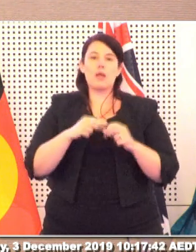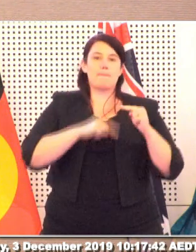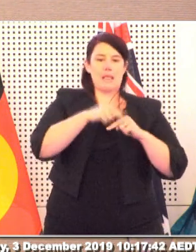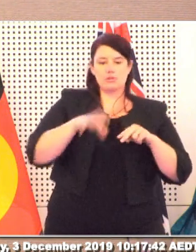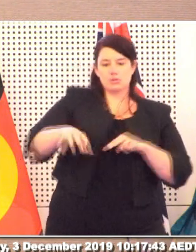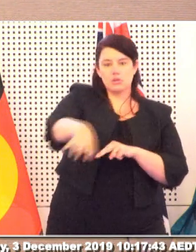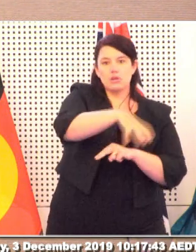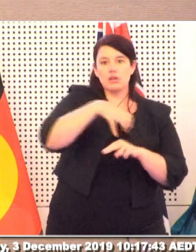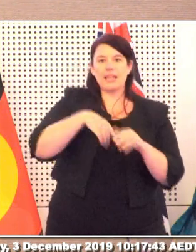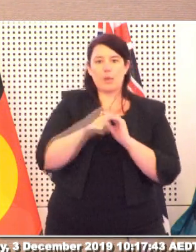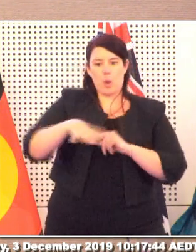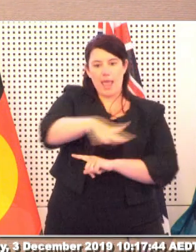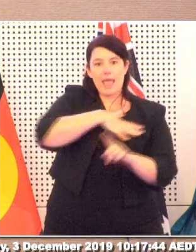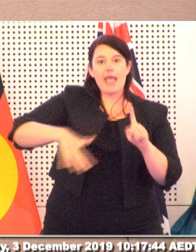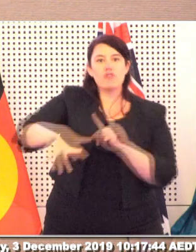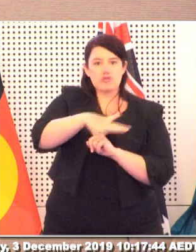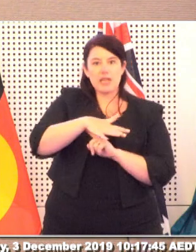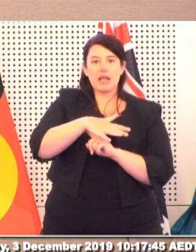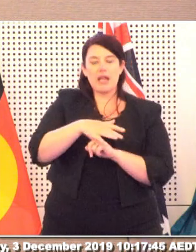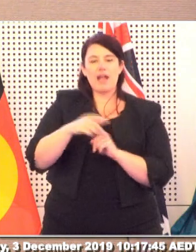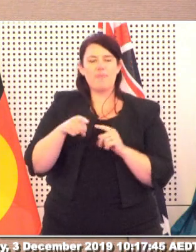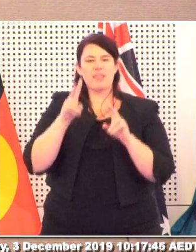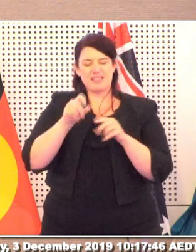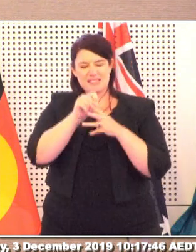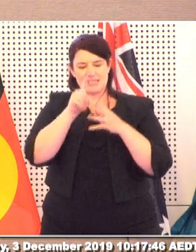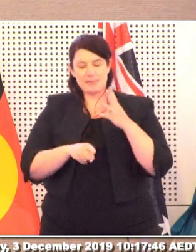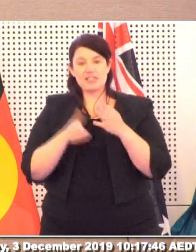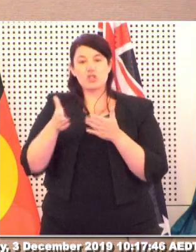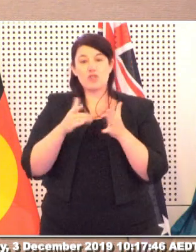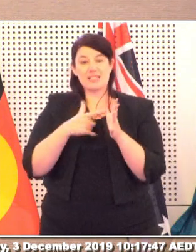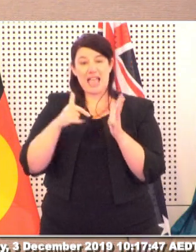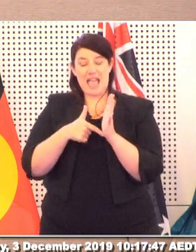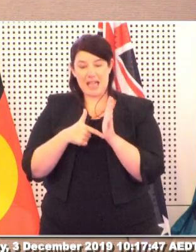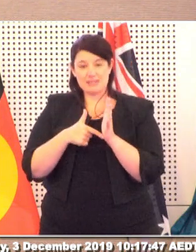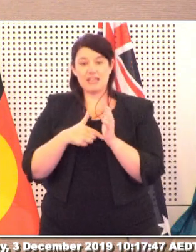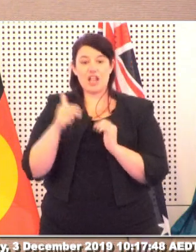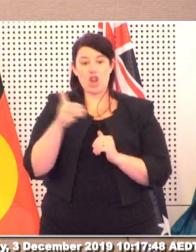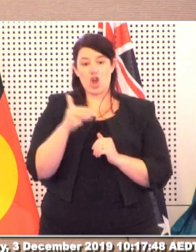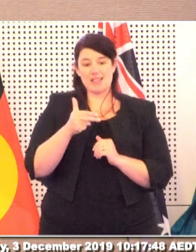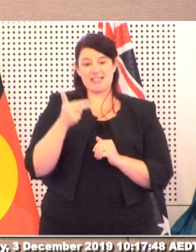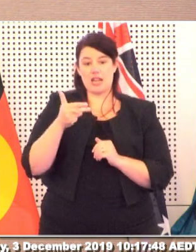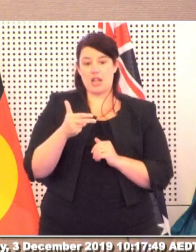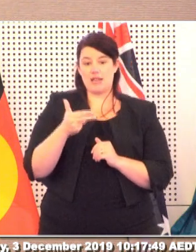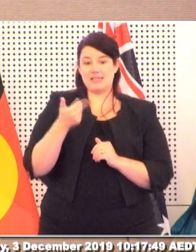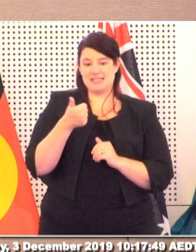That was driven by the Disability Services Act in 1986, a piece of federal legislation